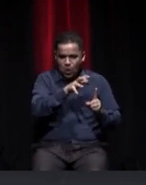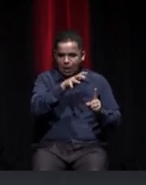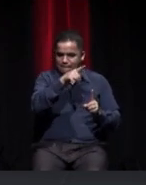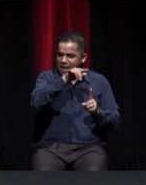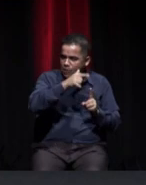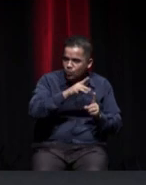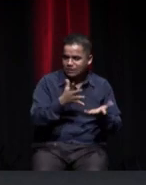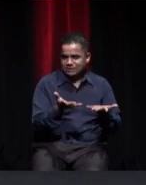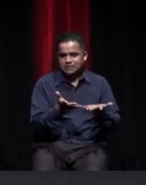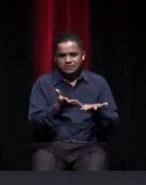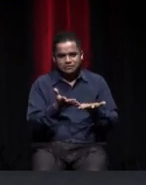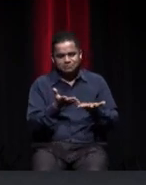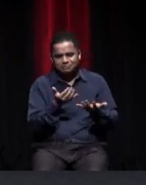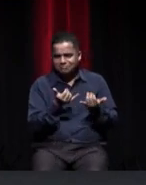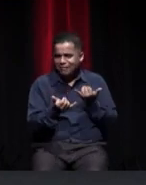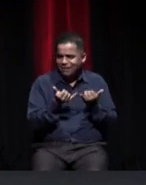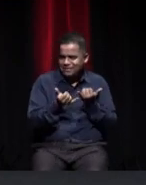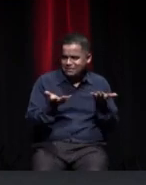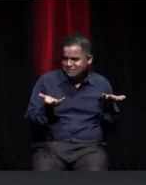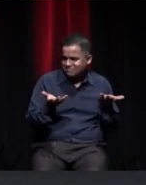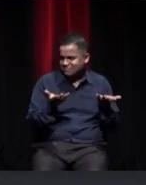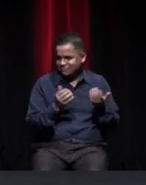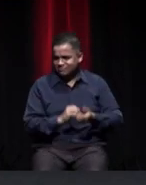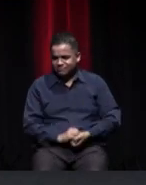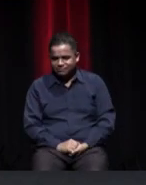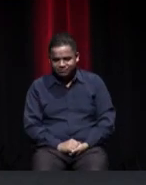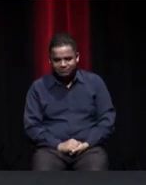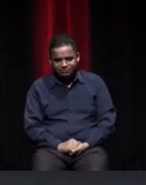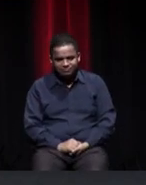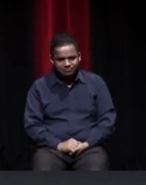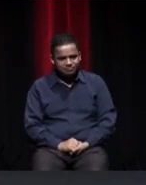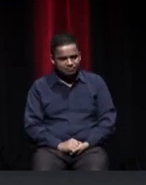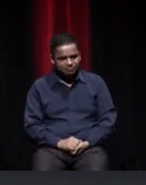It seems to still be in effect.